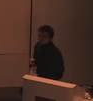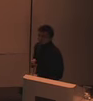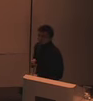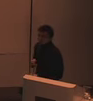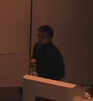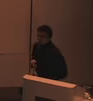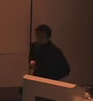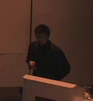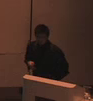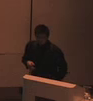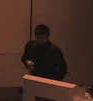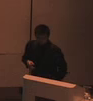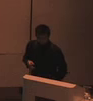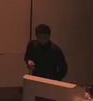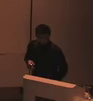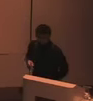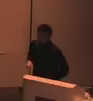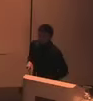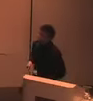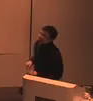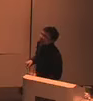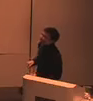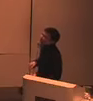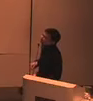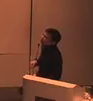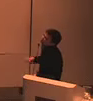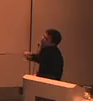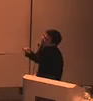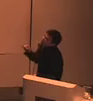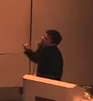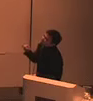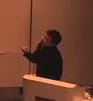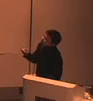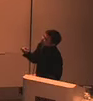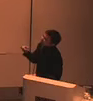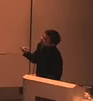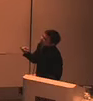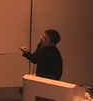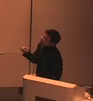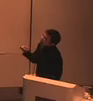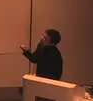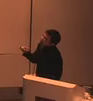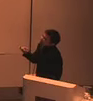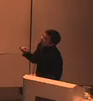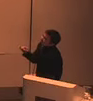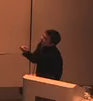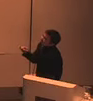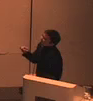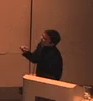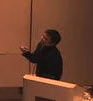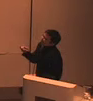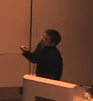of modern architecture. On the contrary, this project, yes, you can see--